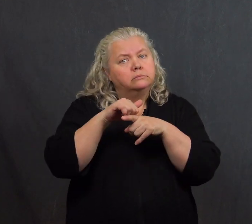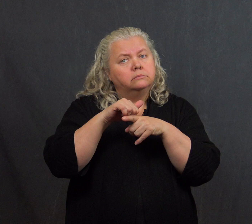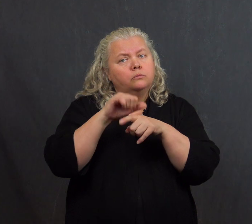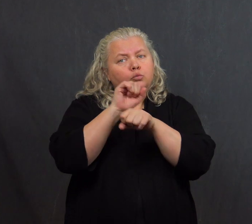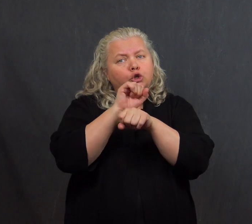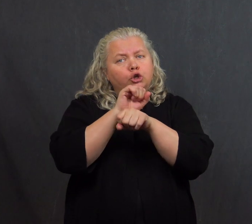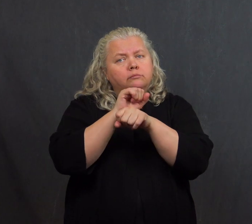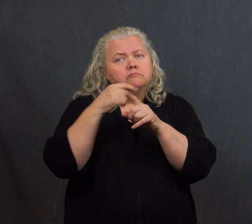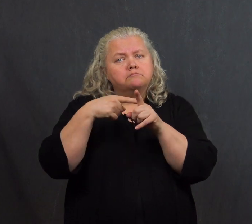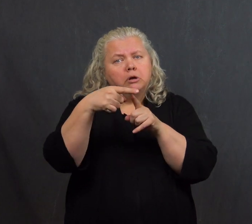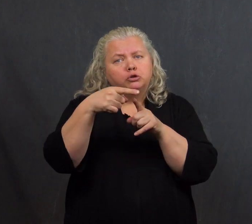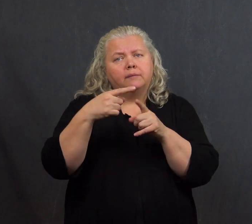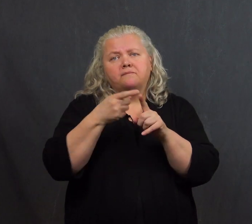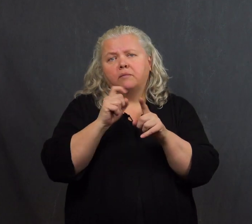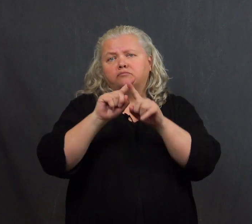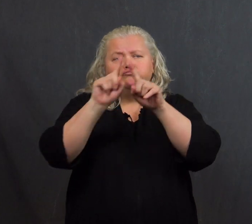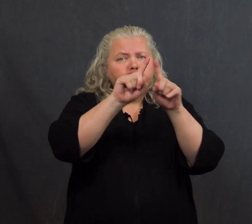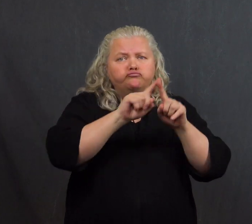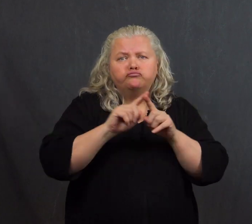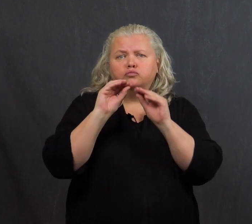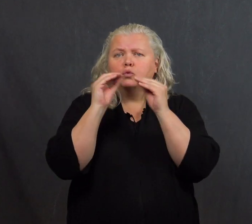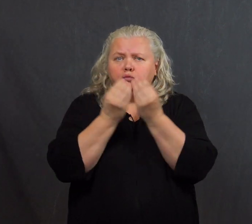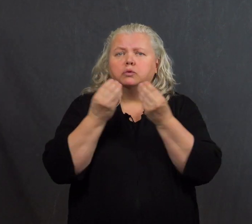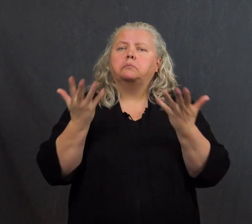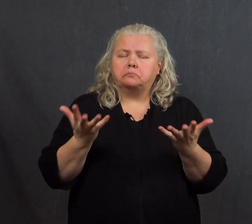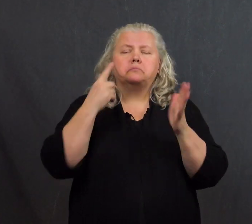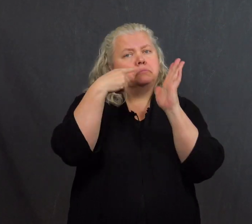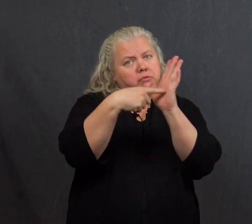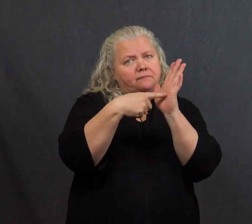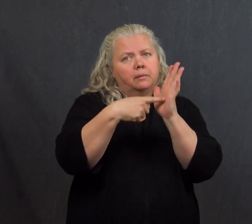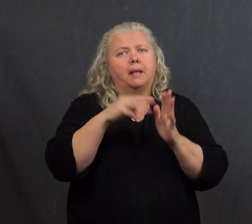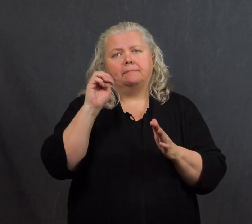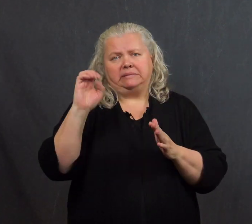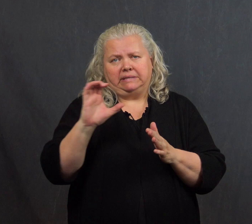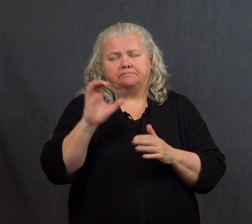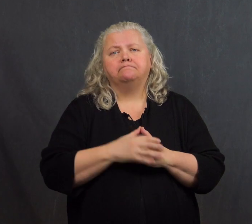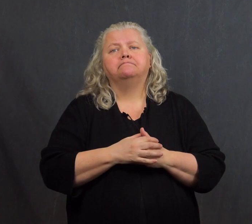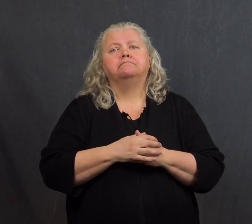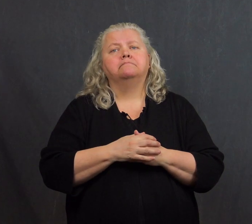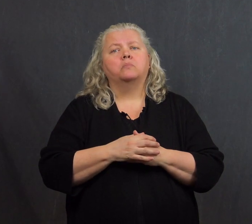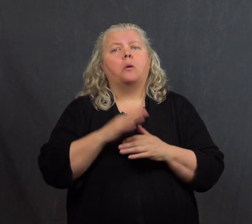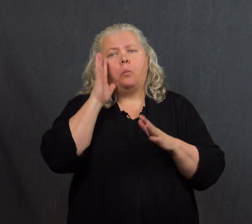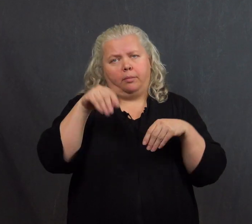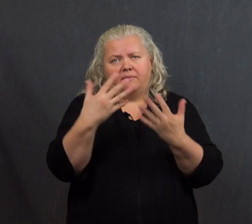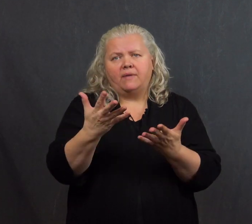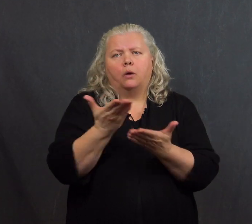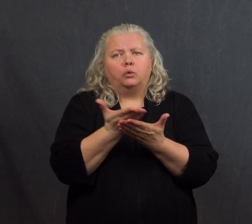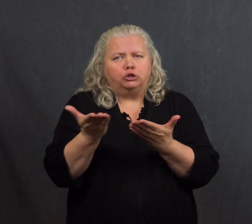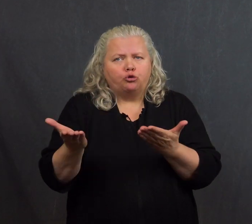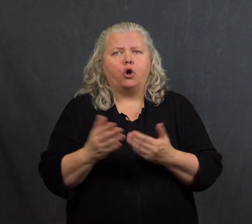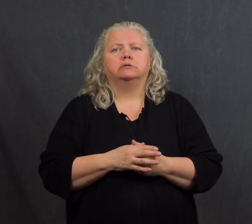Trained employment specialists from organizations like MEC can provide resources and solutions.